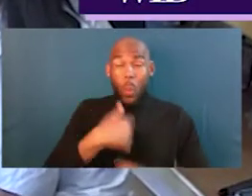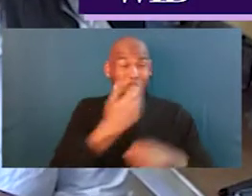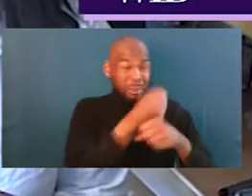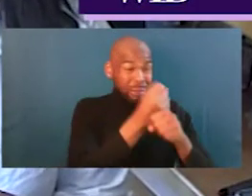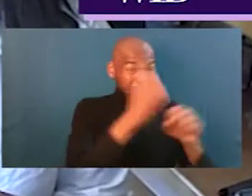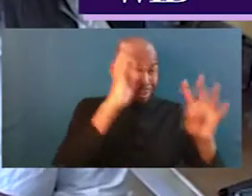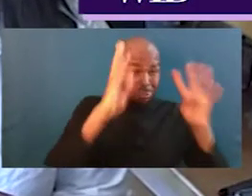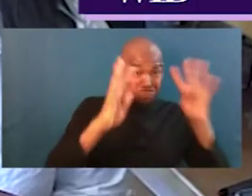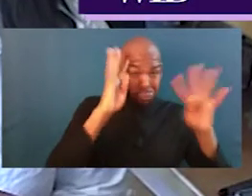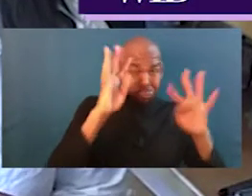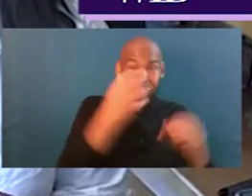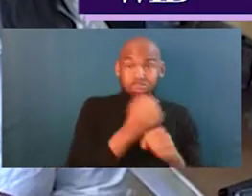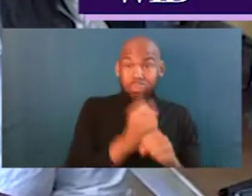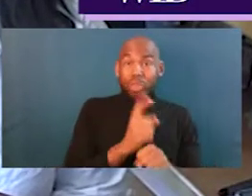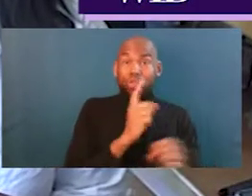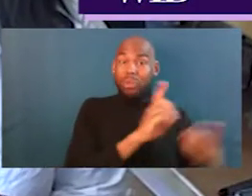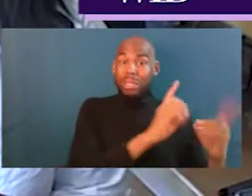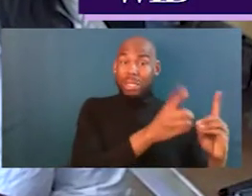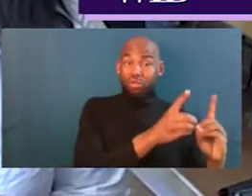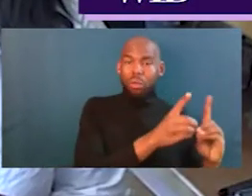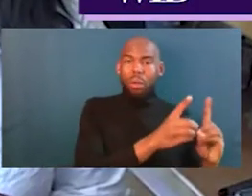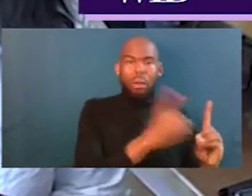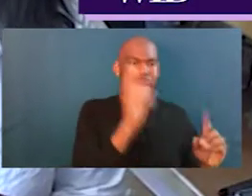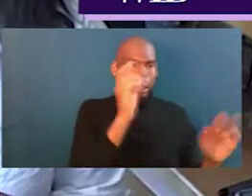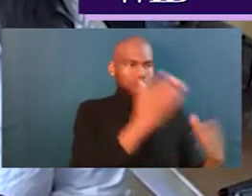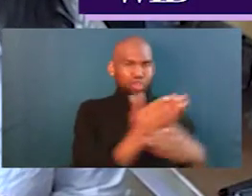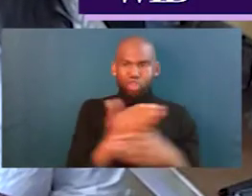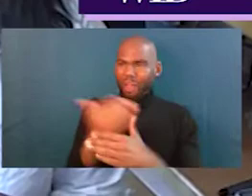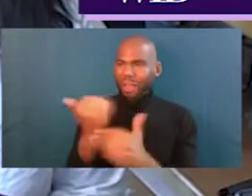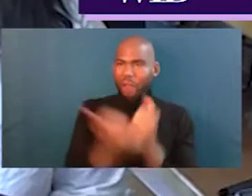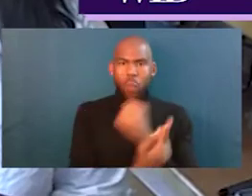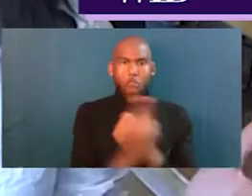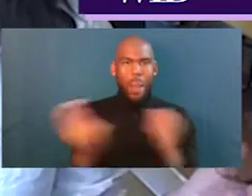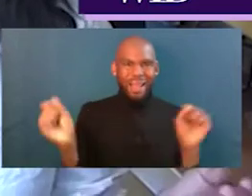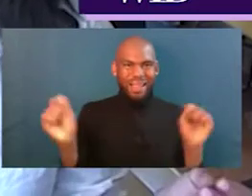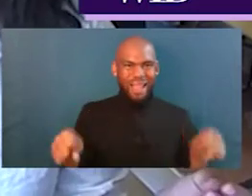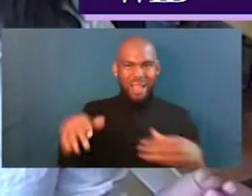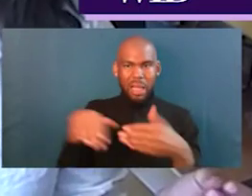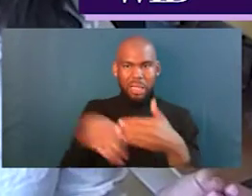conceive of to ensure that our digital properties are available for everyone. When accessibility